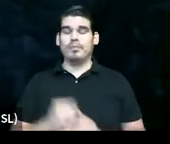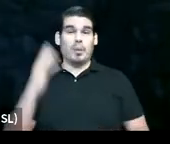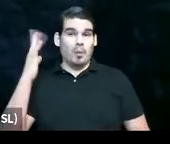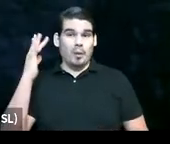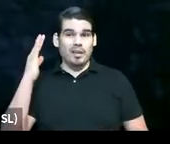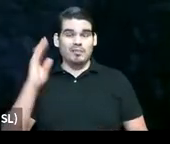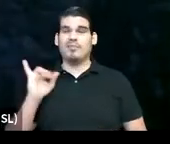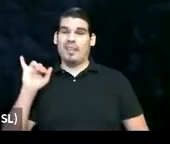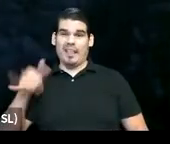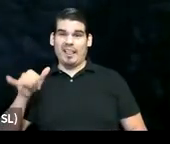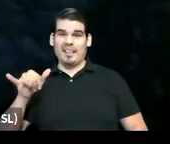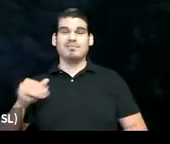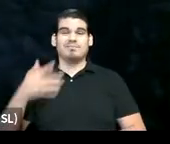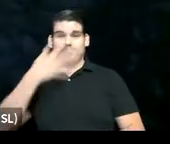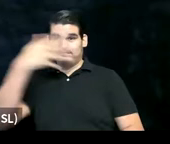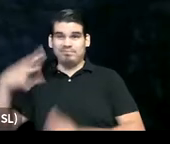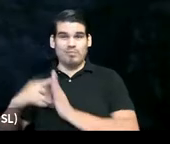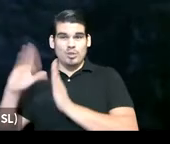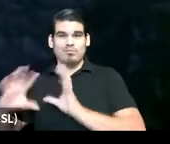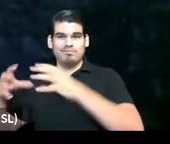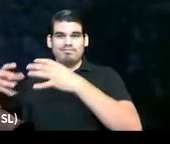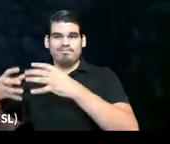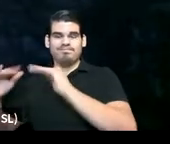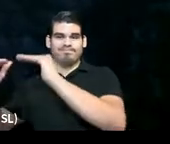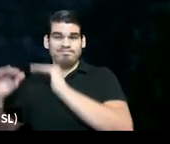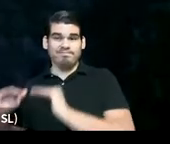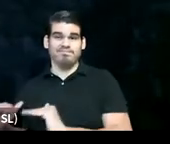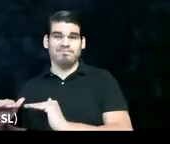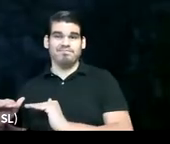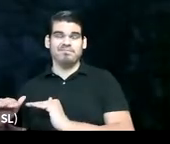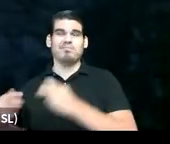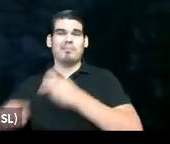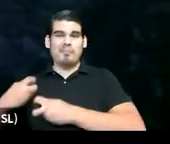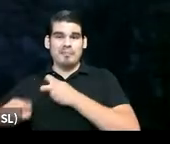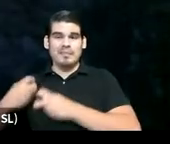All right. Anyone else want to jump in from that group.